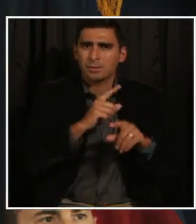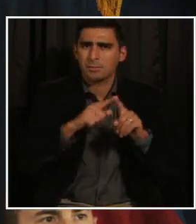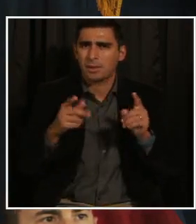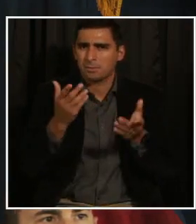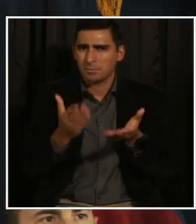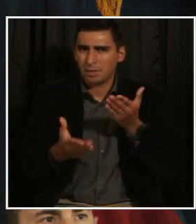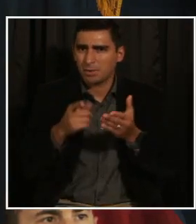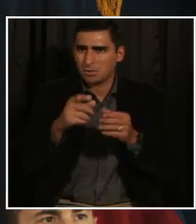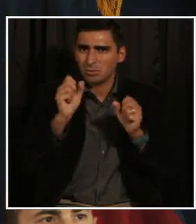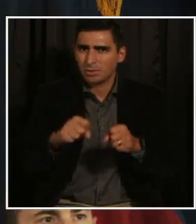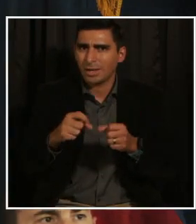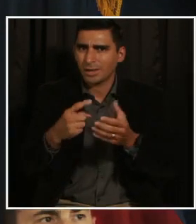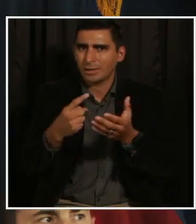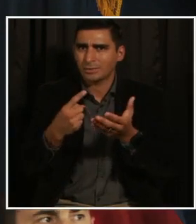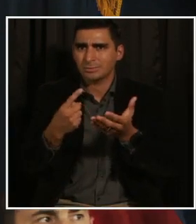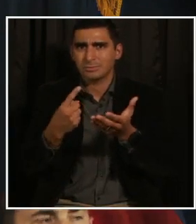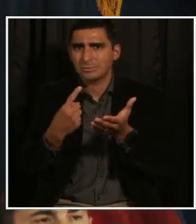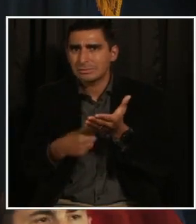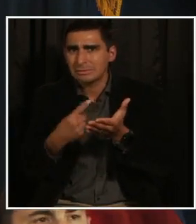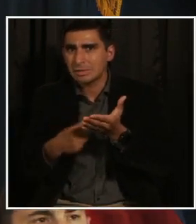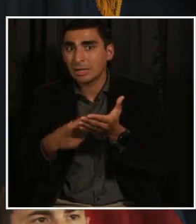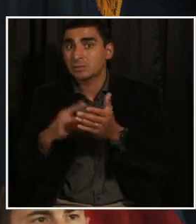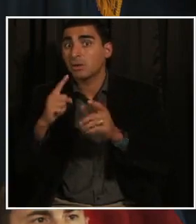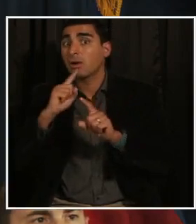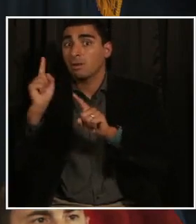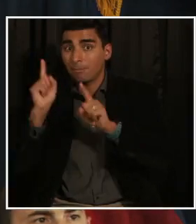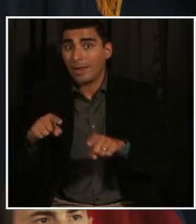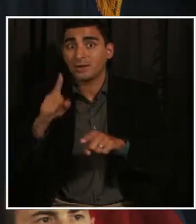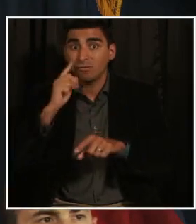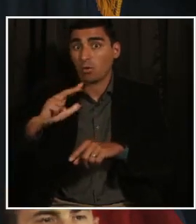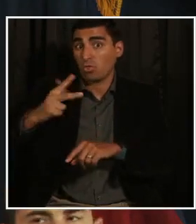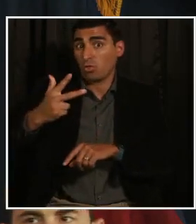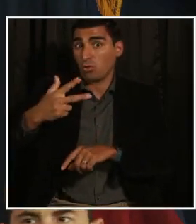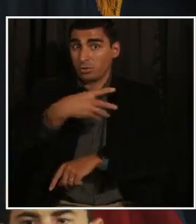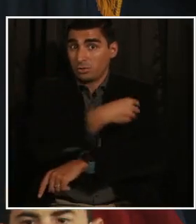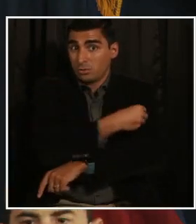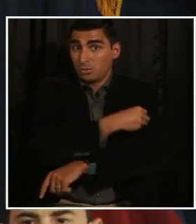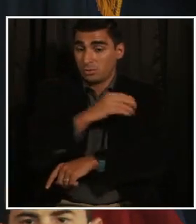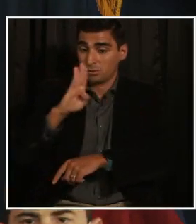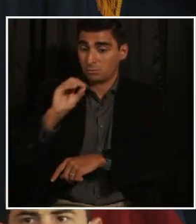a booster mandate for state employees and have you yourself received the boost uh i haven't